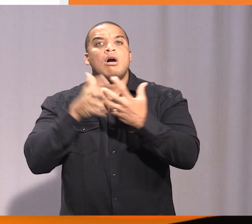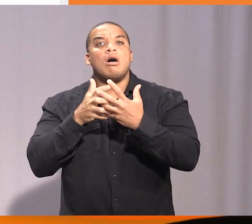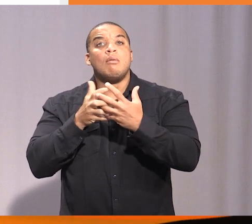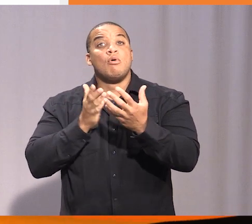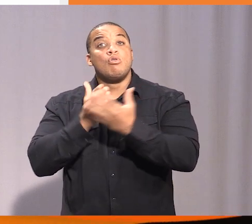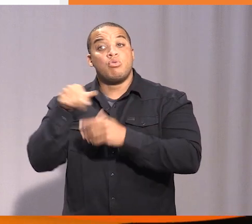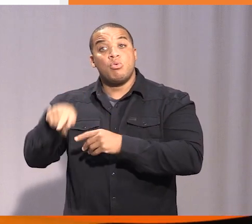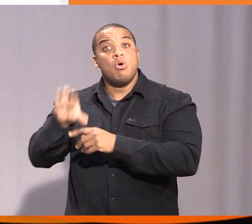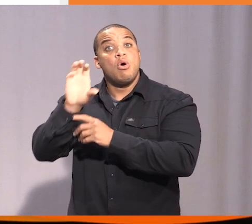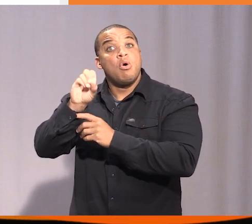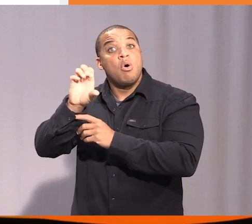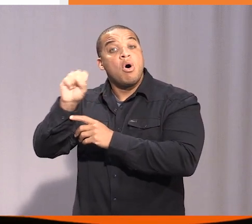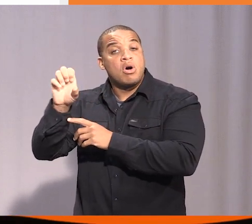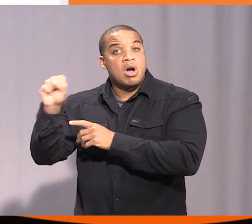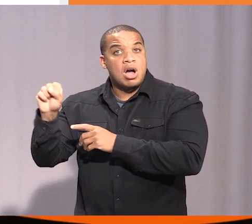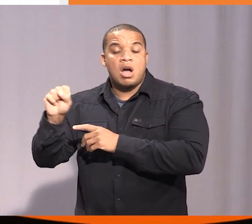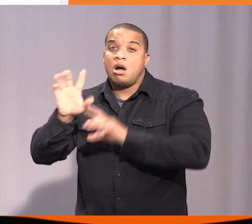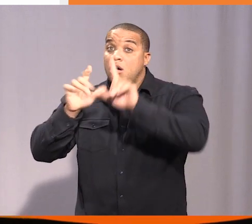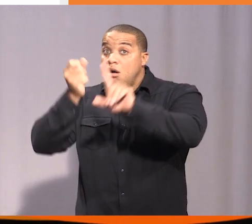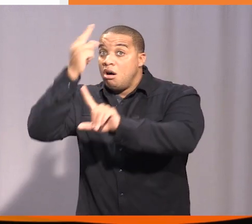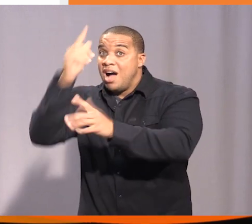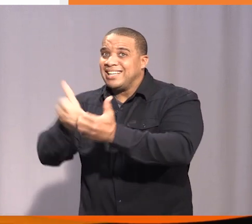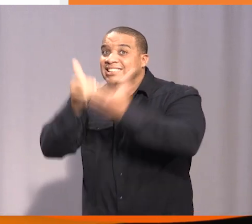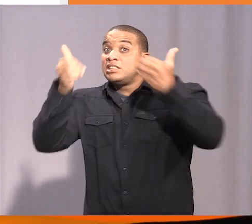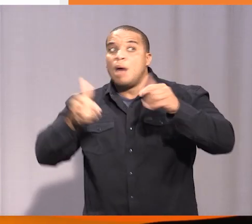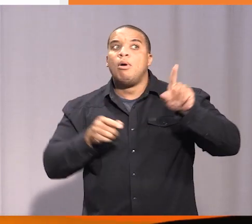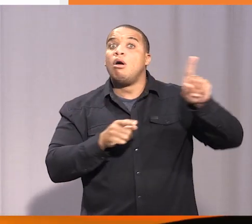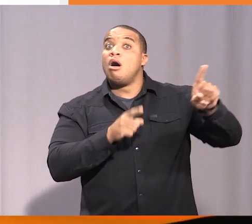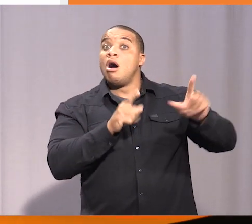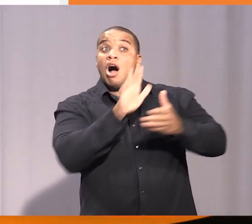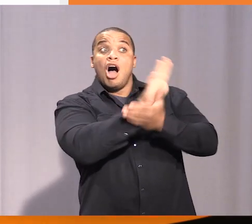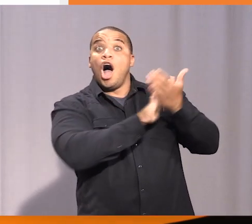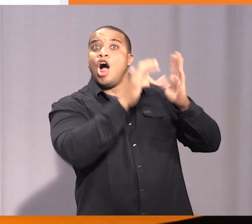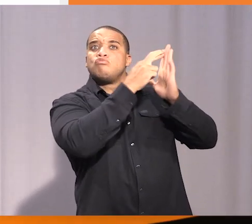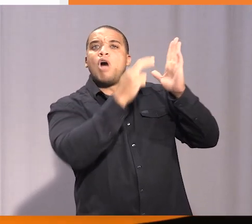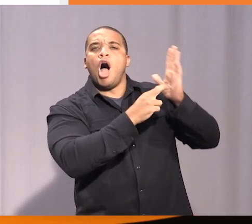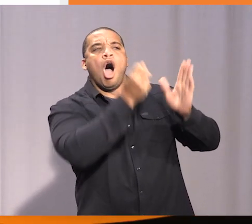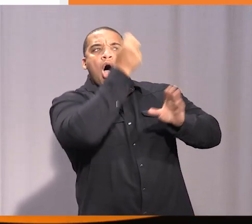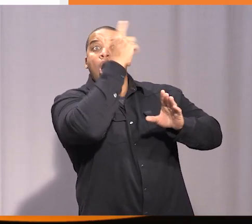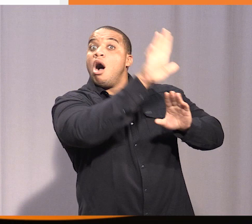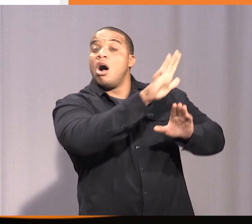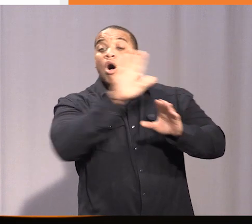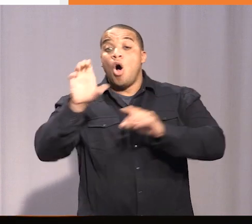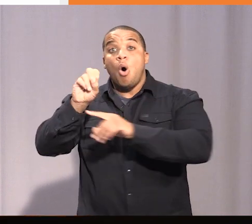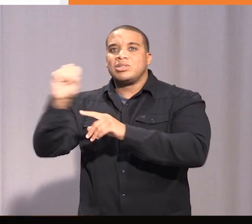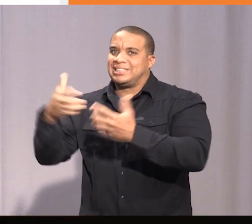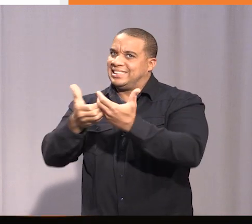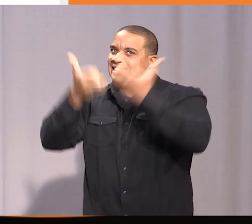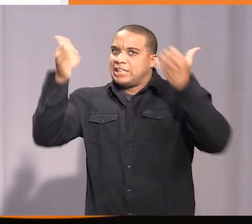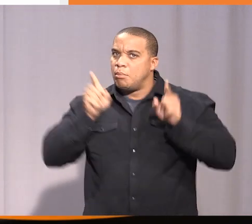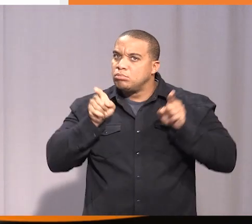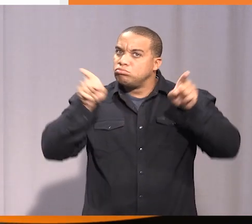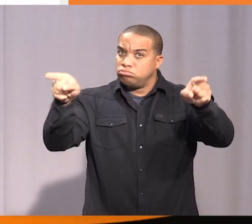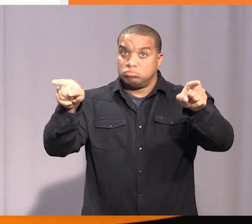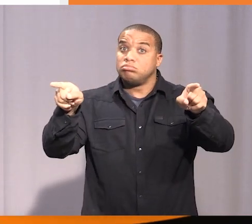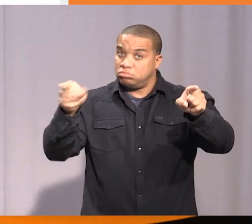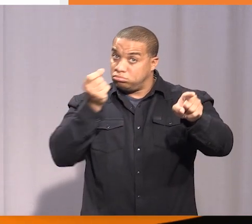of Specialized Services is a separate process and done independently of the college admissions process.